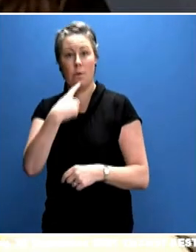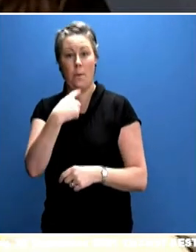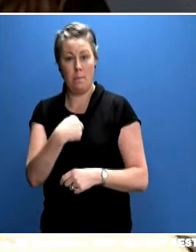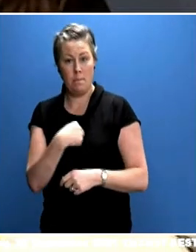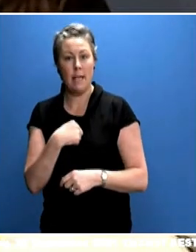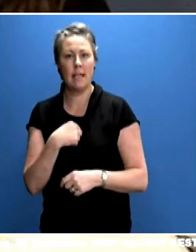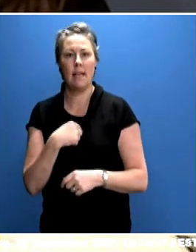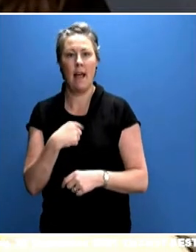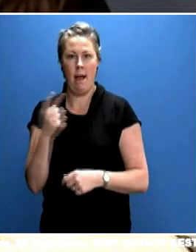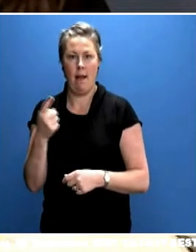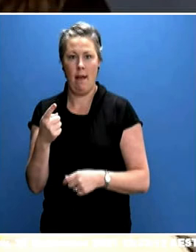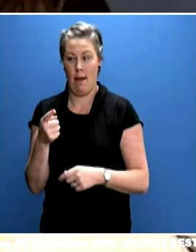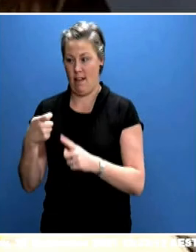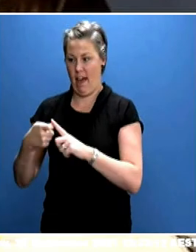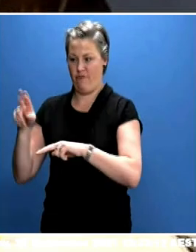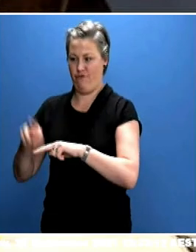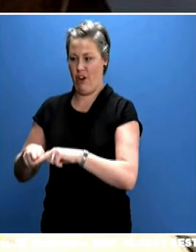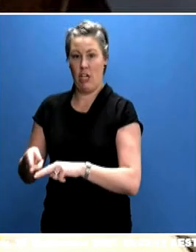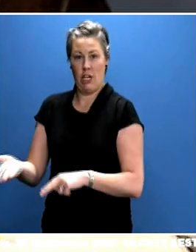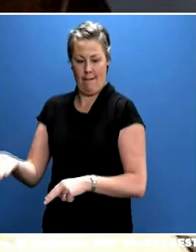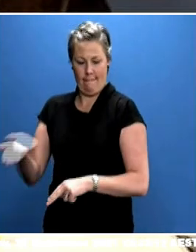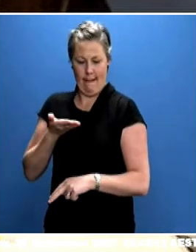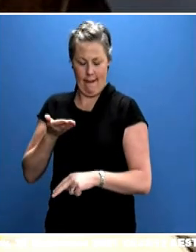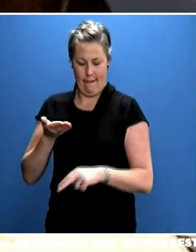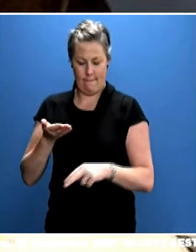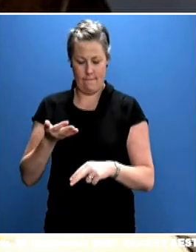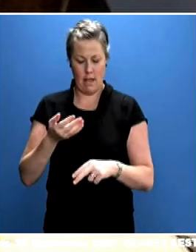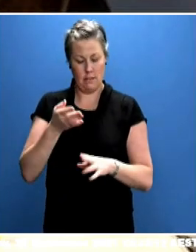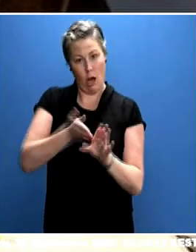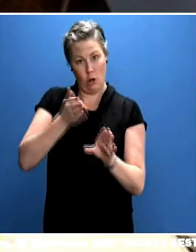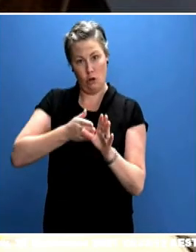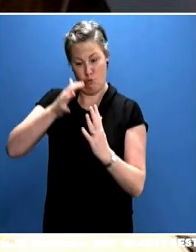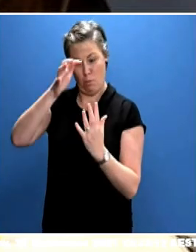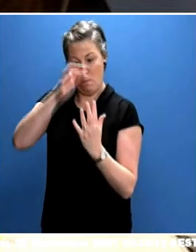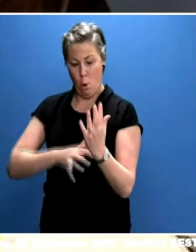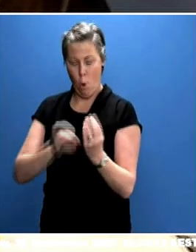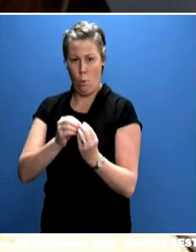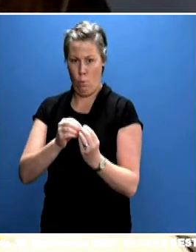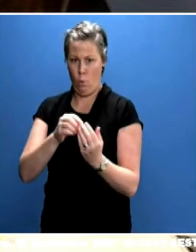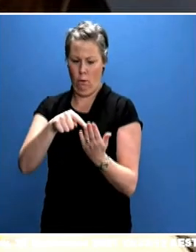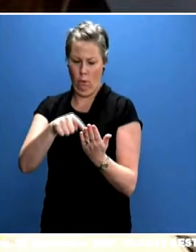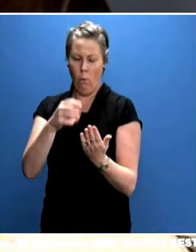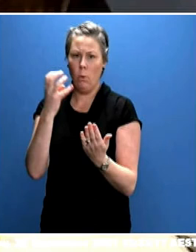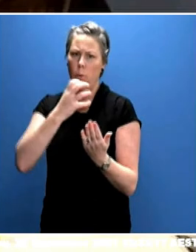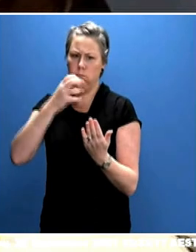psychological report from the Kath French Centre and in that report it contains details of her trauma.